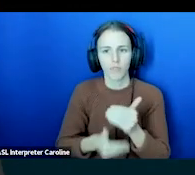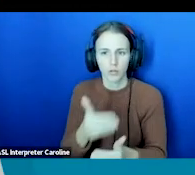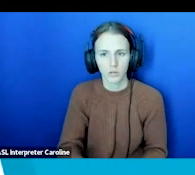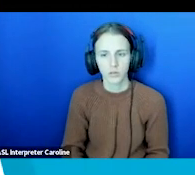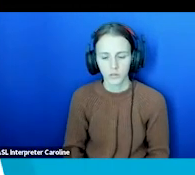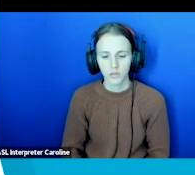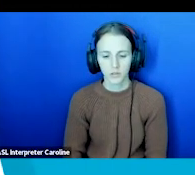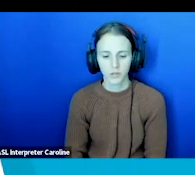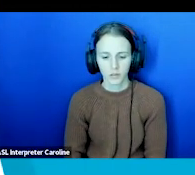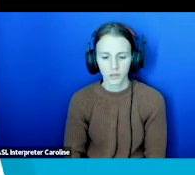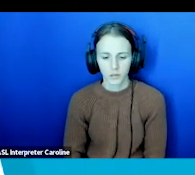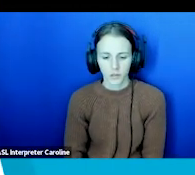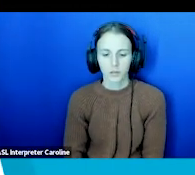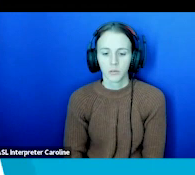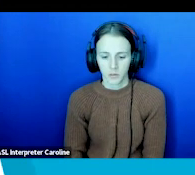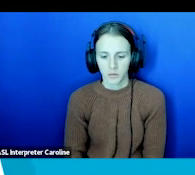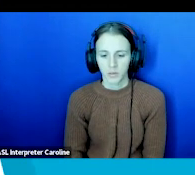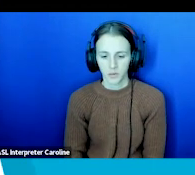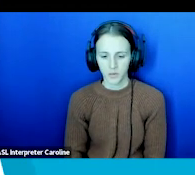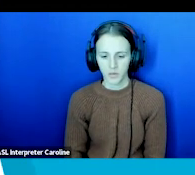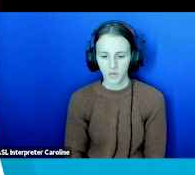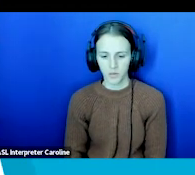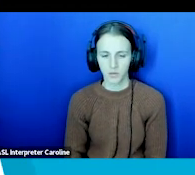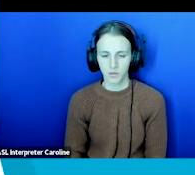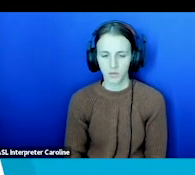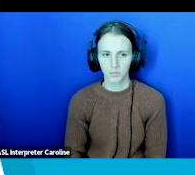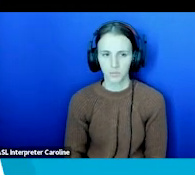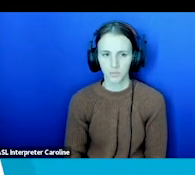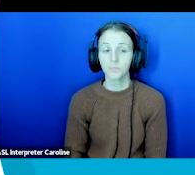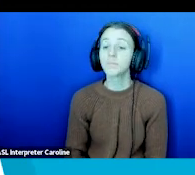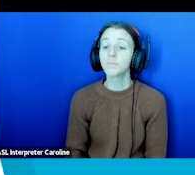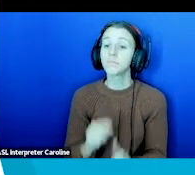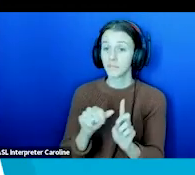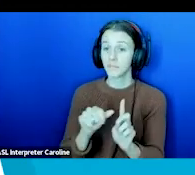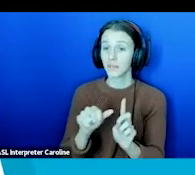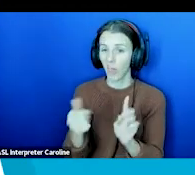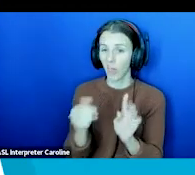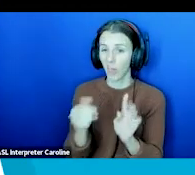THEY CAN HOPE TO RECEIVE A RESPONSE FROM THE OFFICE WITHIN A COUPLE OF WEEKS TO START THE